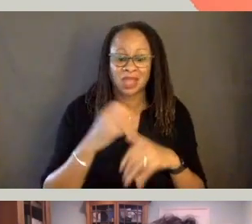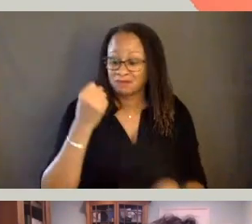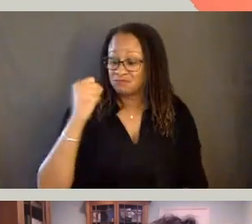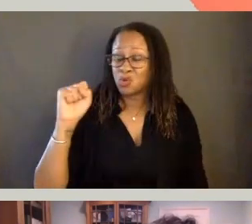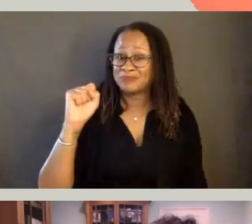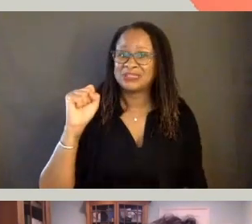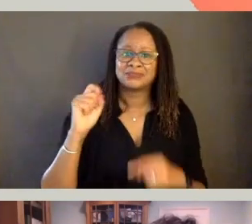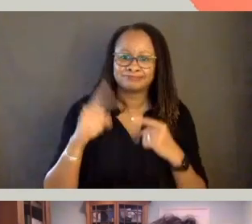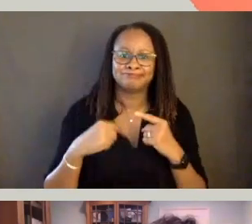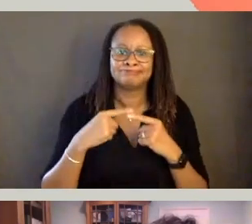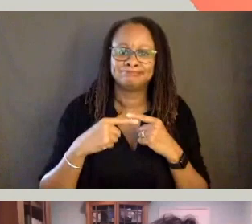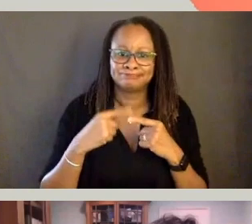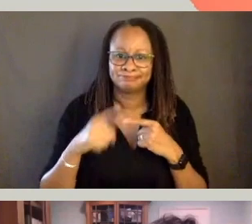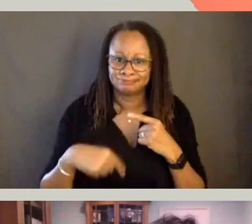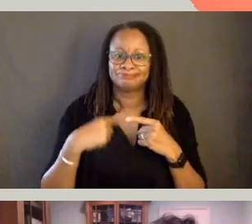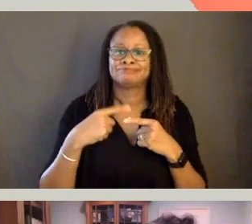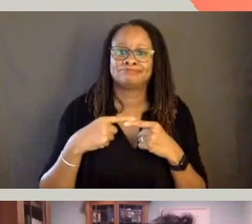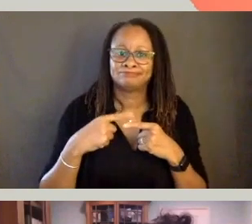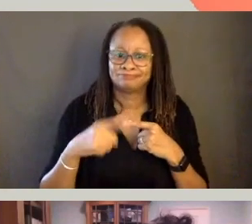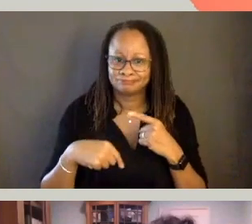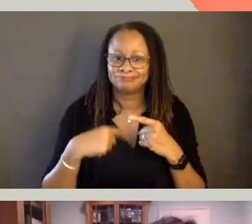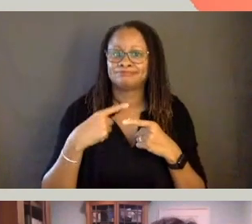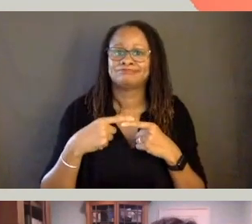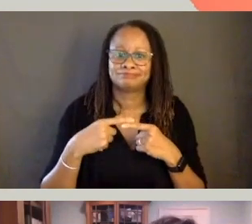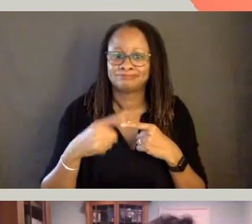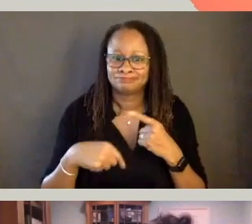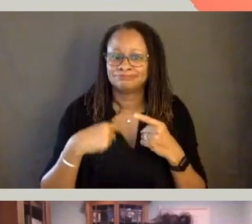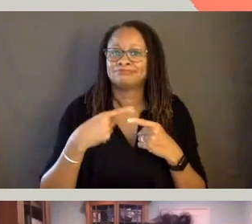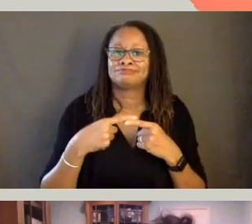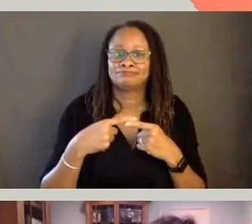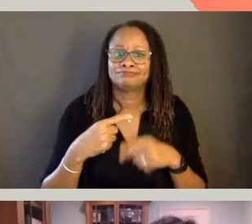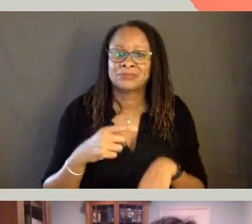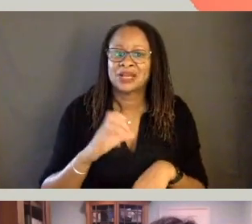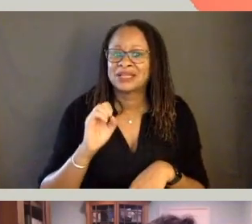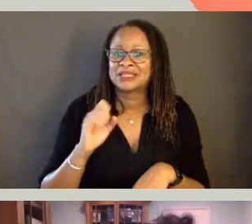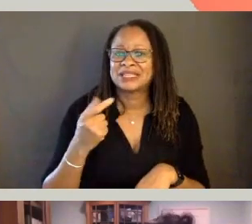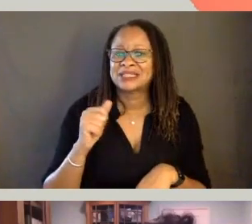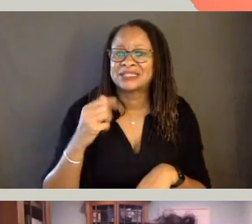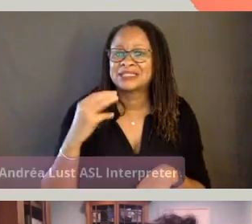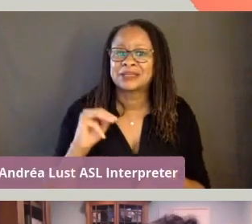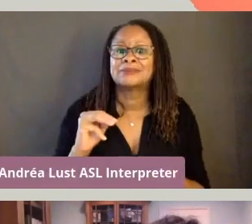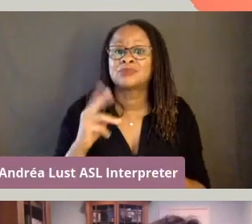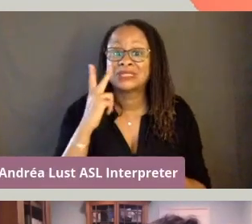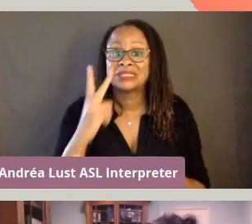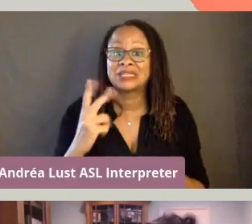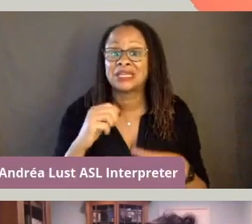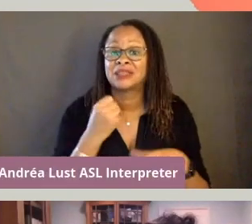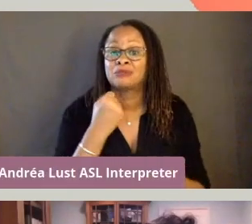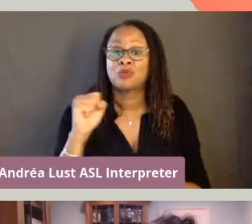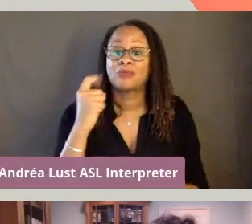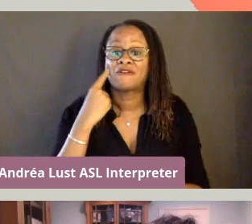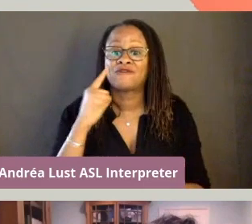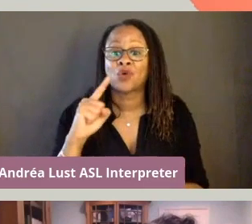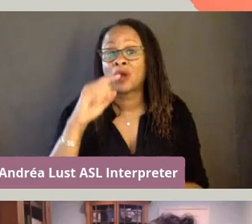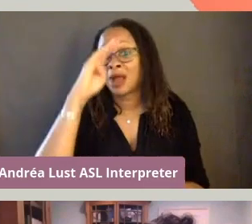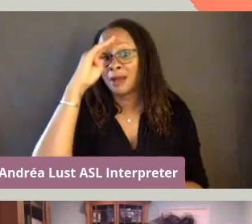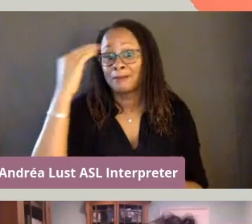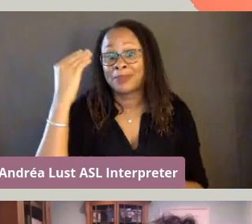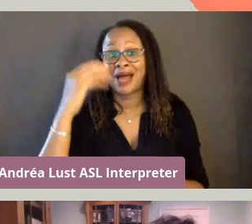like the sexism we're seeing in the Movement for Black Lives today was happening in the '60s and '70s. And in so many ways, I felt like